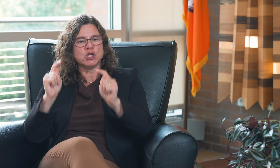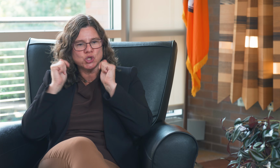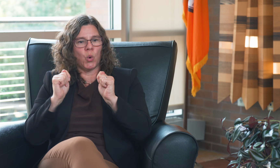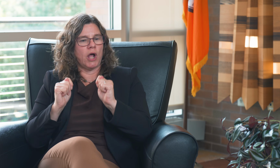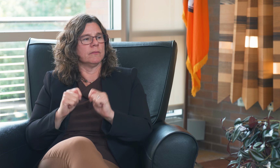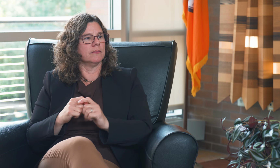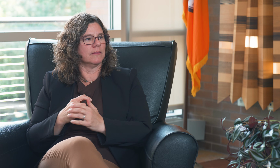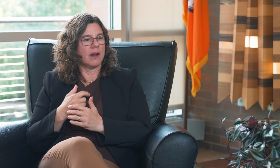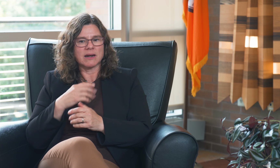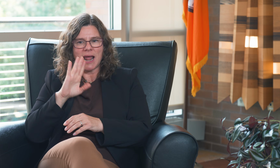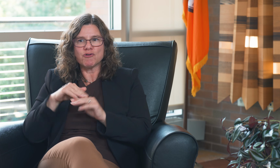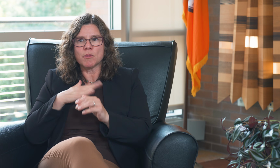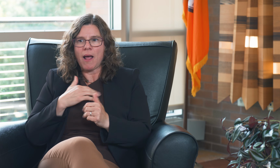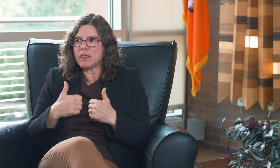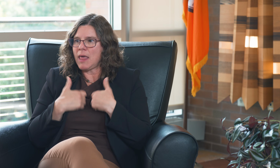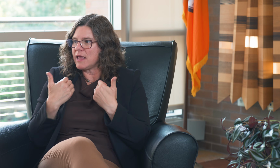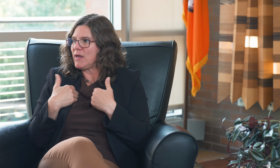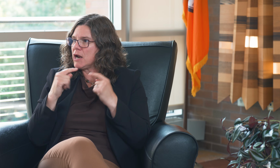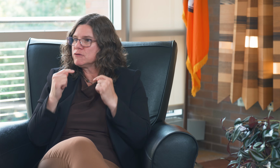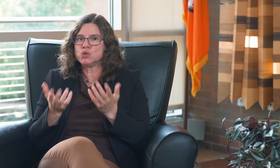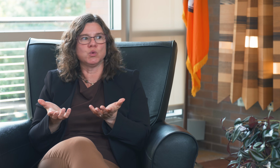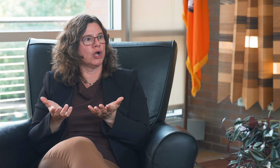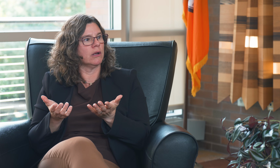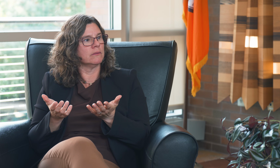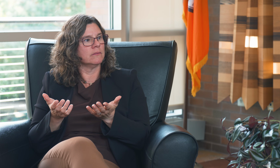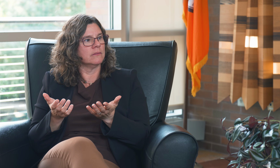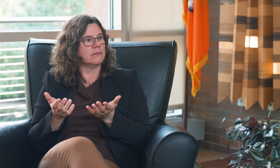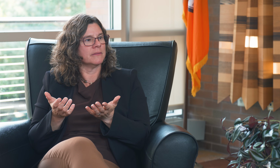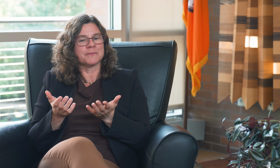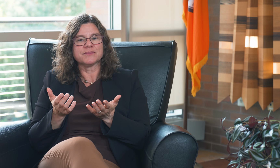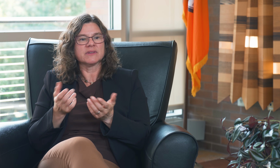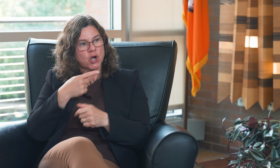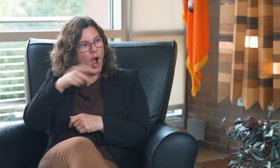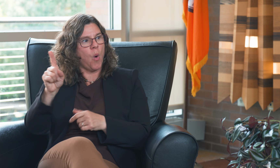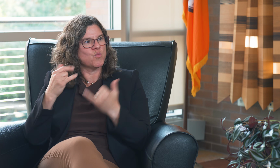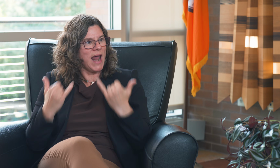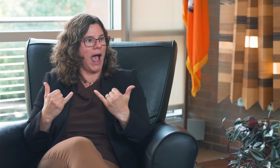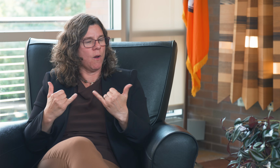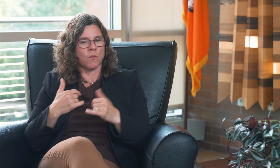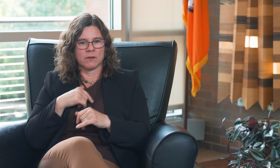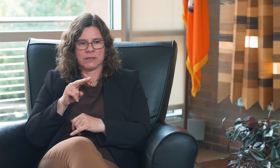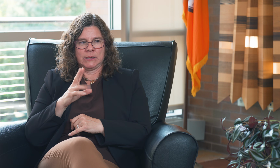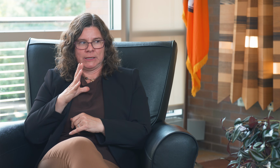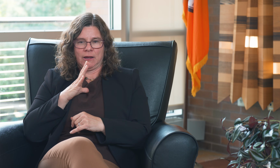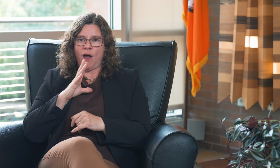But she said to me, “Carrie, get a tutor!” And never in my life had I needed a tutor.